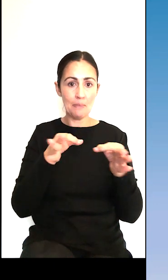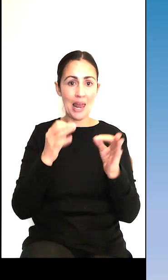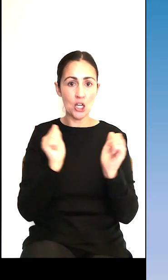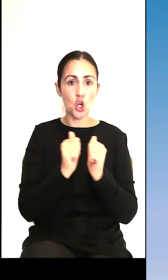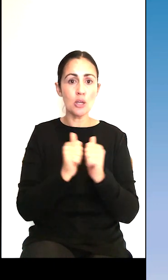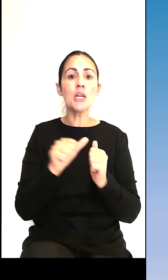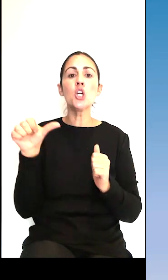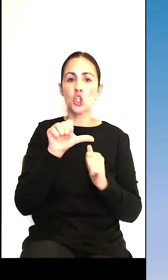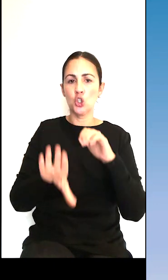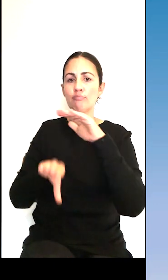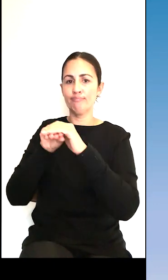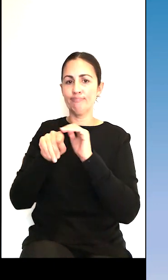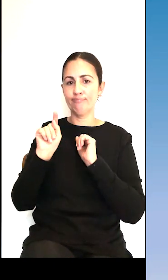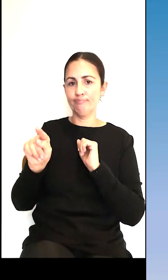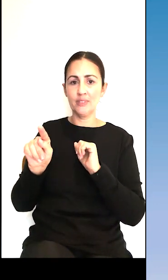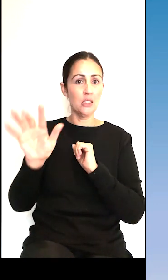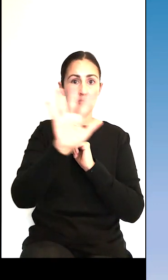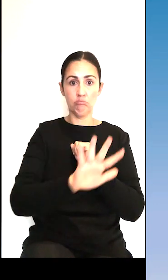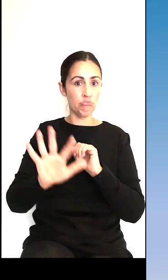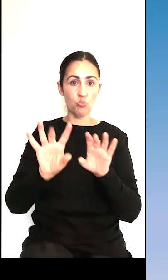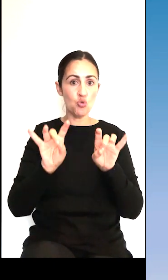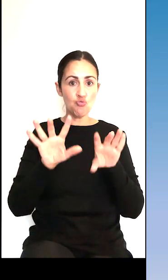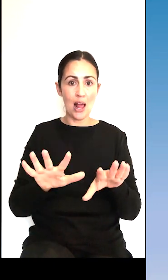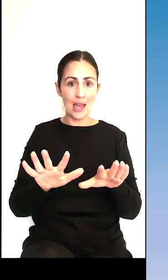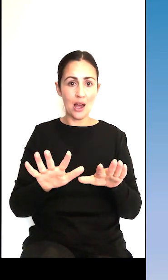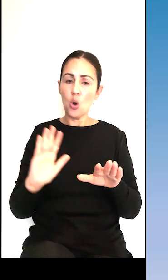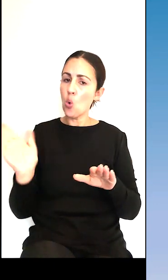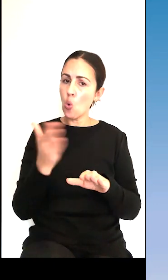It's part of a national system, so every state and territory within Australia has access to it,